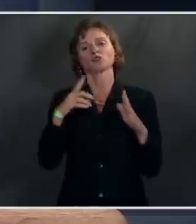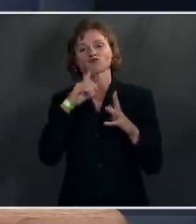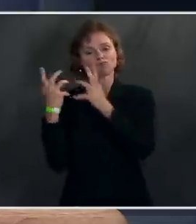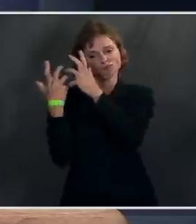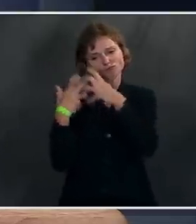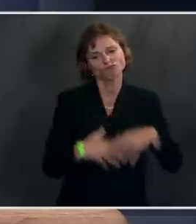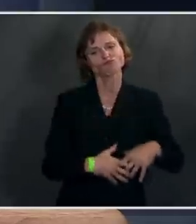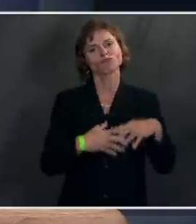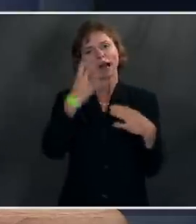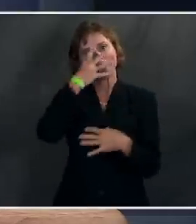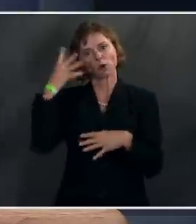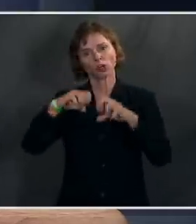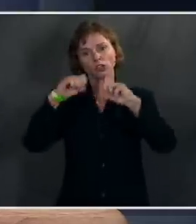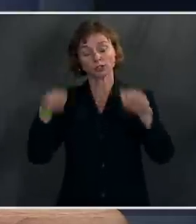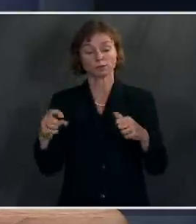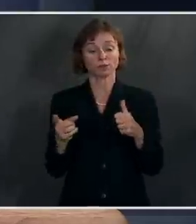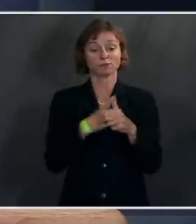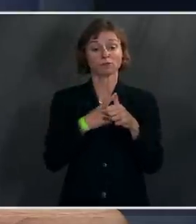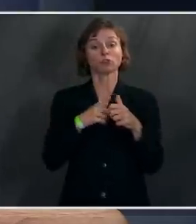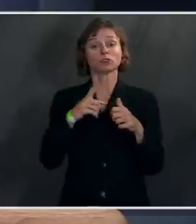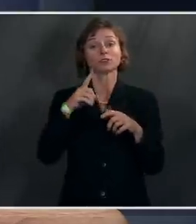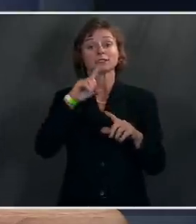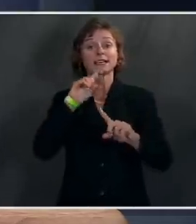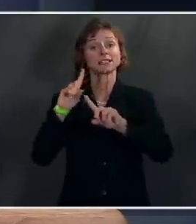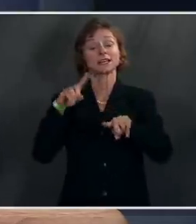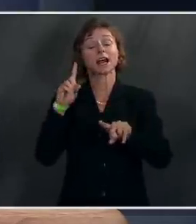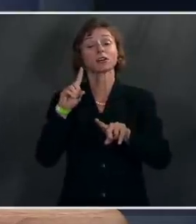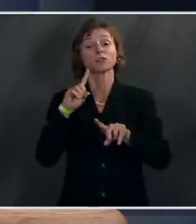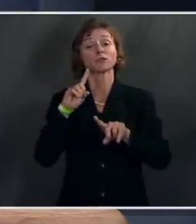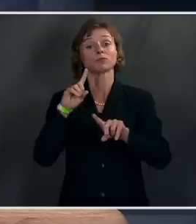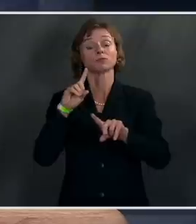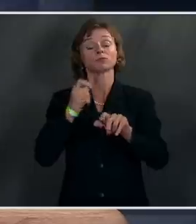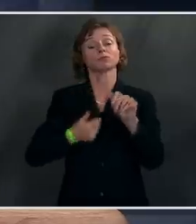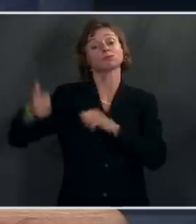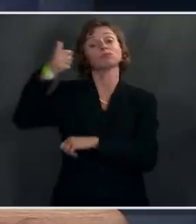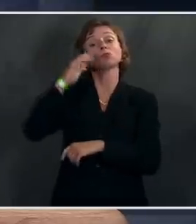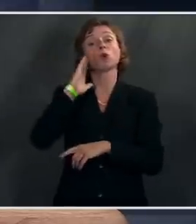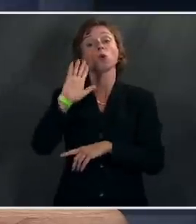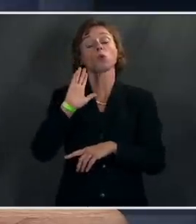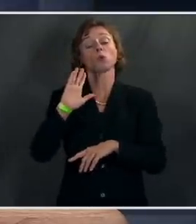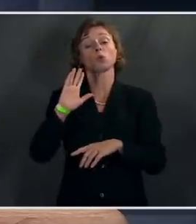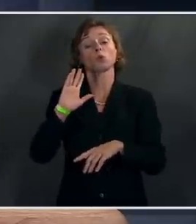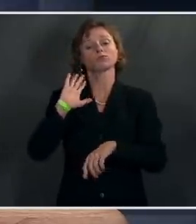The first executive order creates a task force chaired by the secretary of Homeland Security